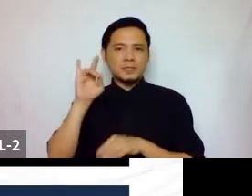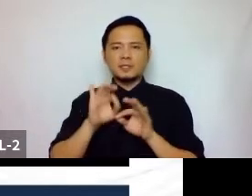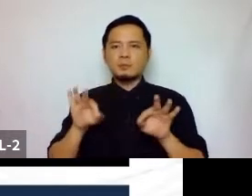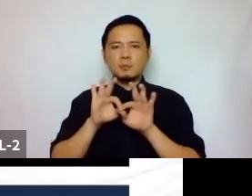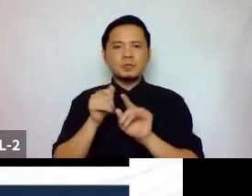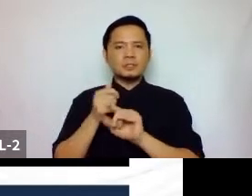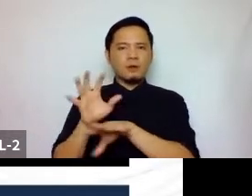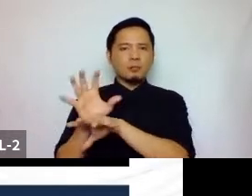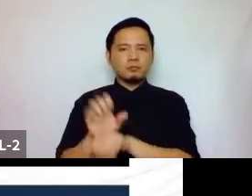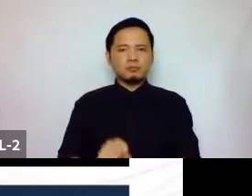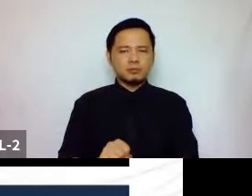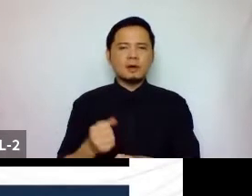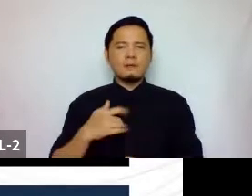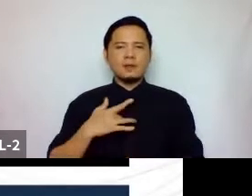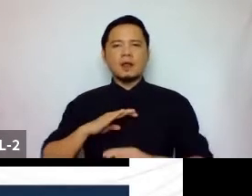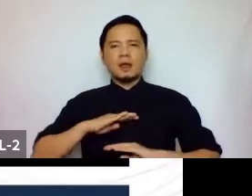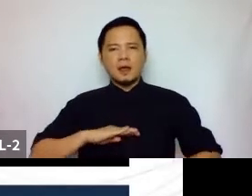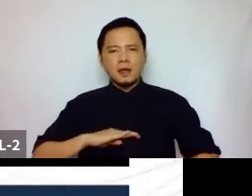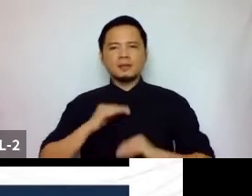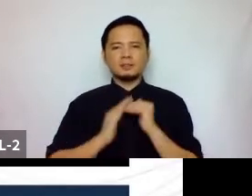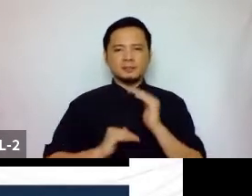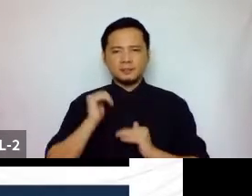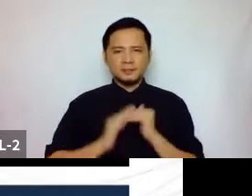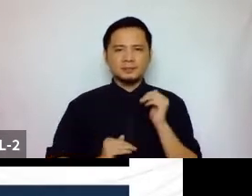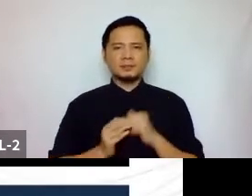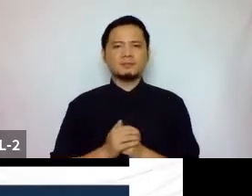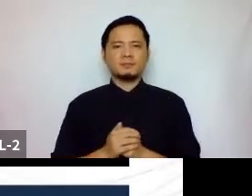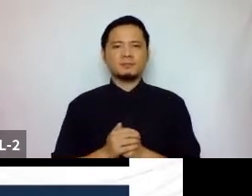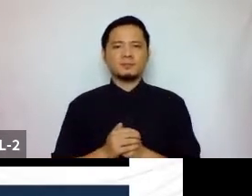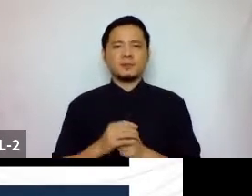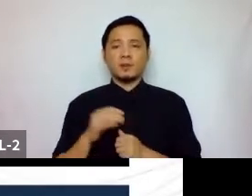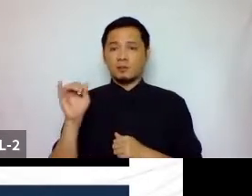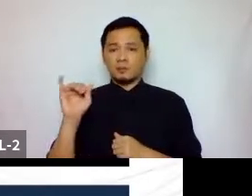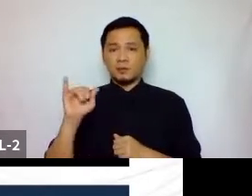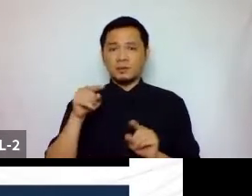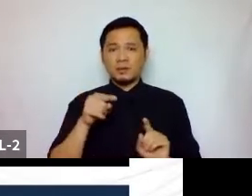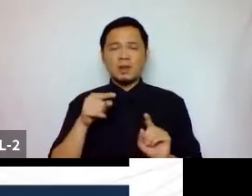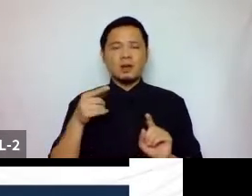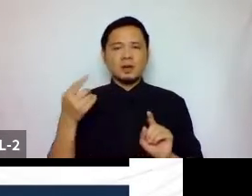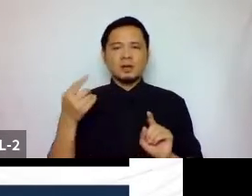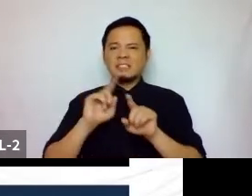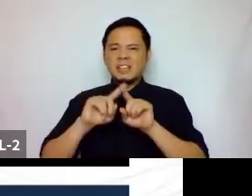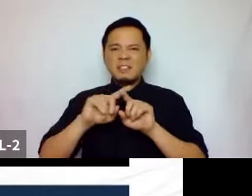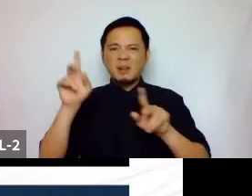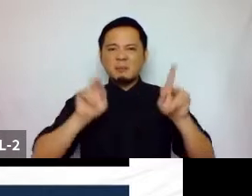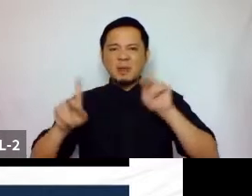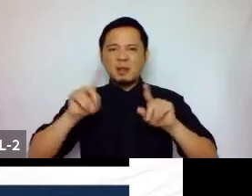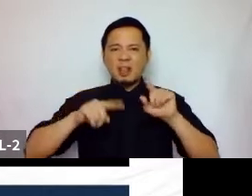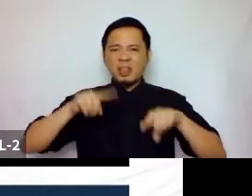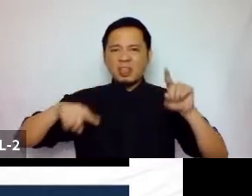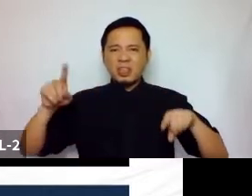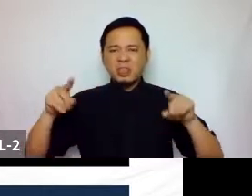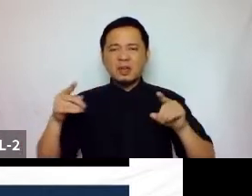We also had talking heads so we can prevent different explanations from different agencies.